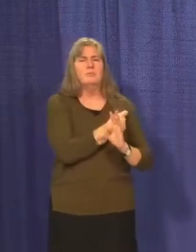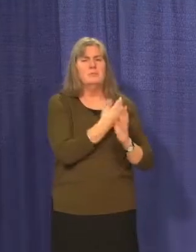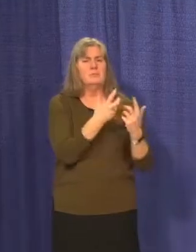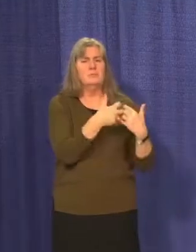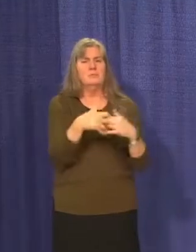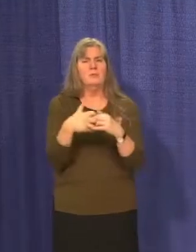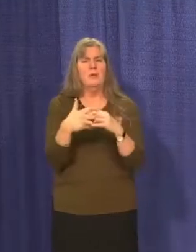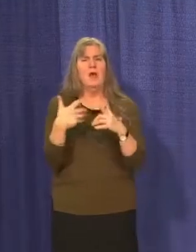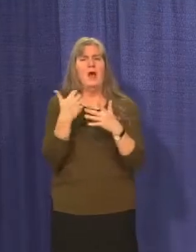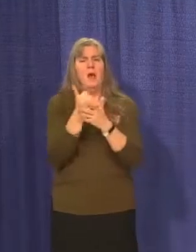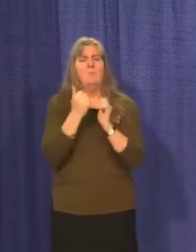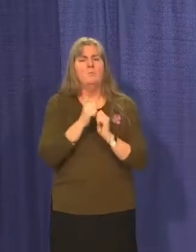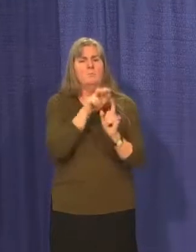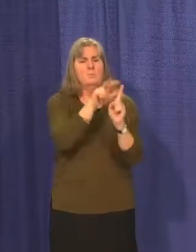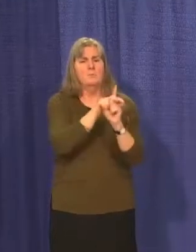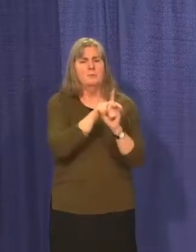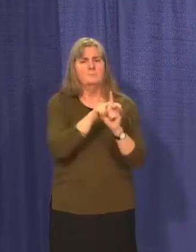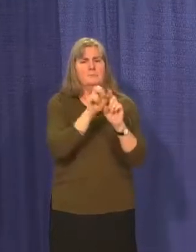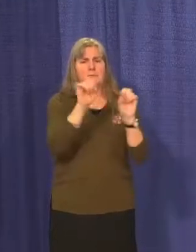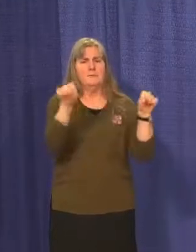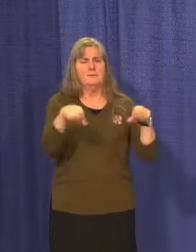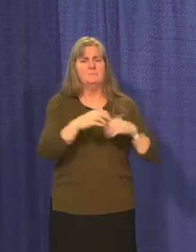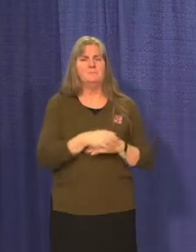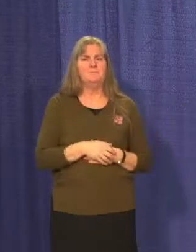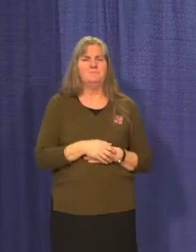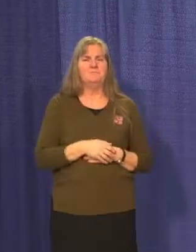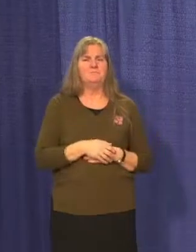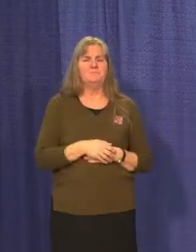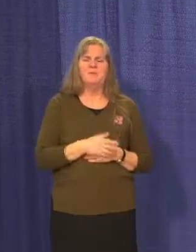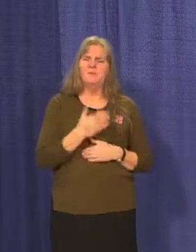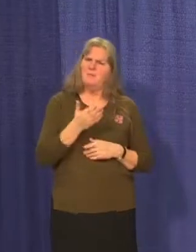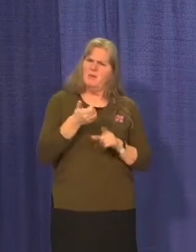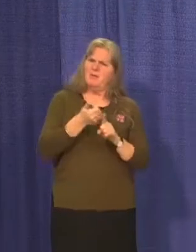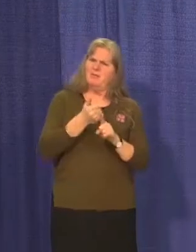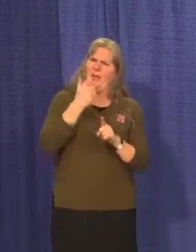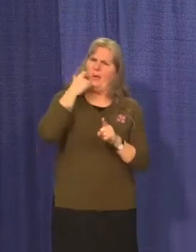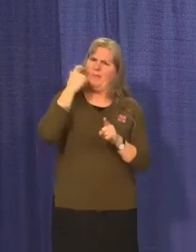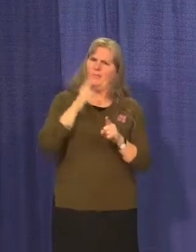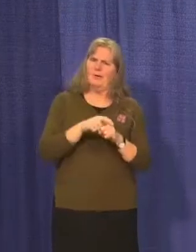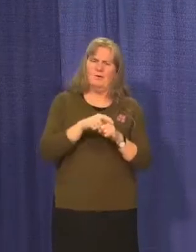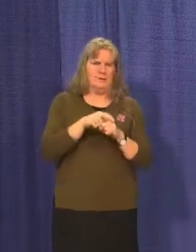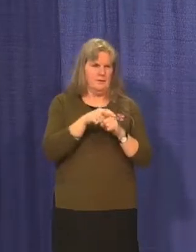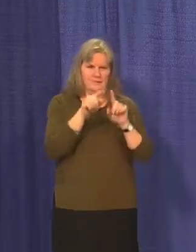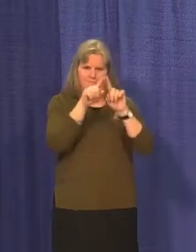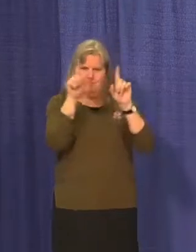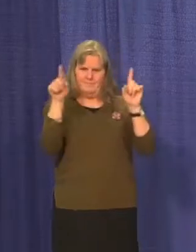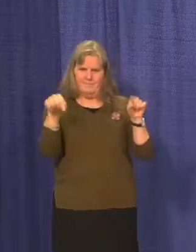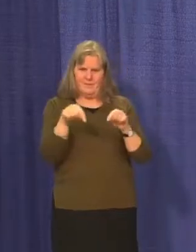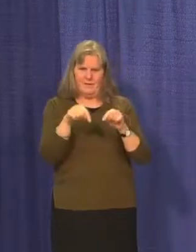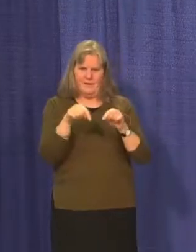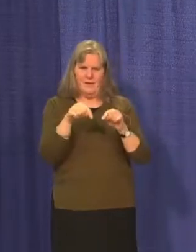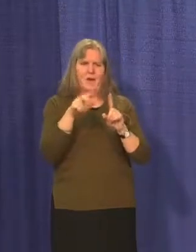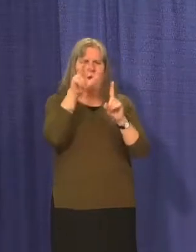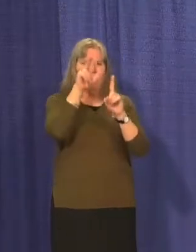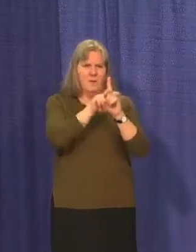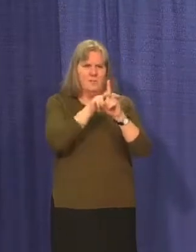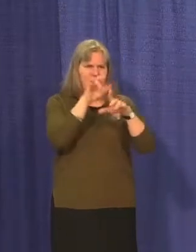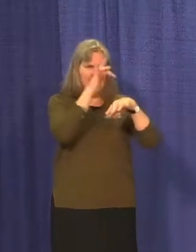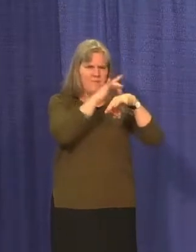vaccinations. You may notice there is a wide range of appointment availability for the cohorts